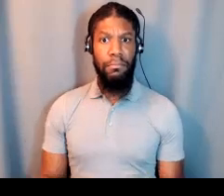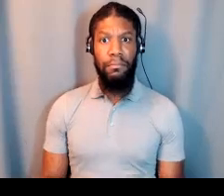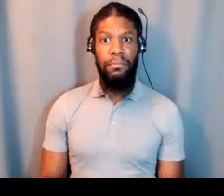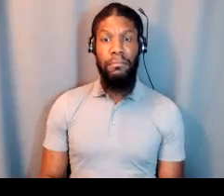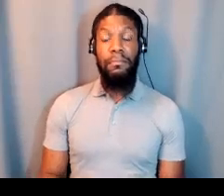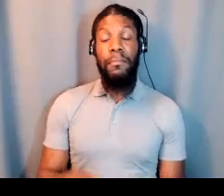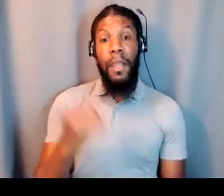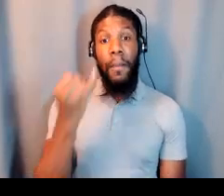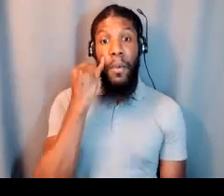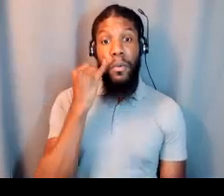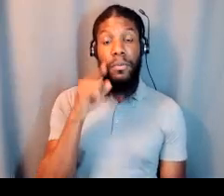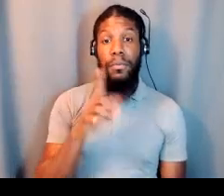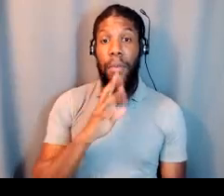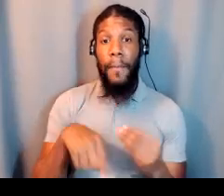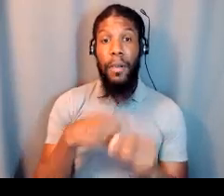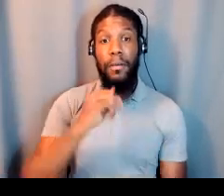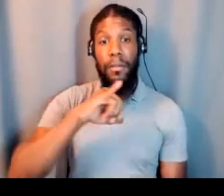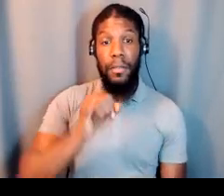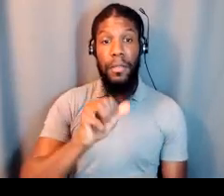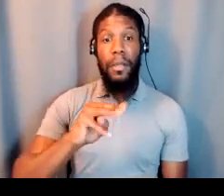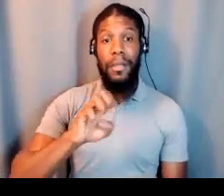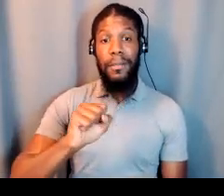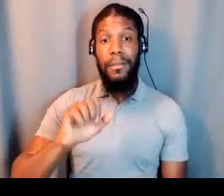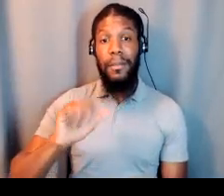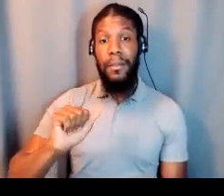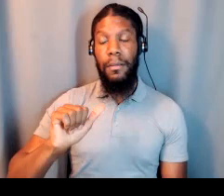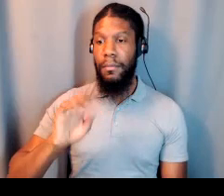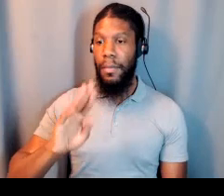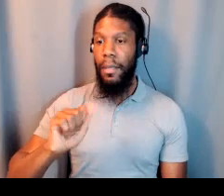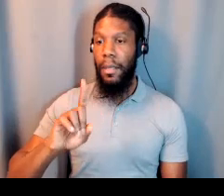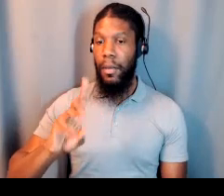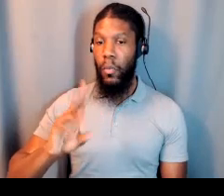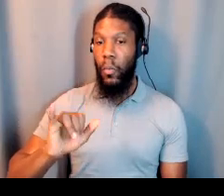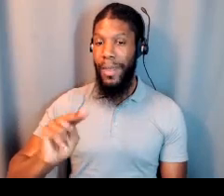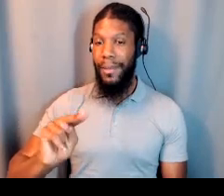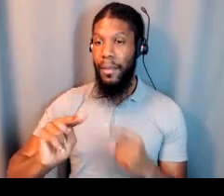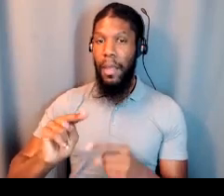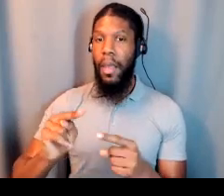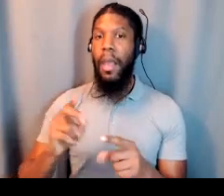but you're not trying to talk about him being African American,